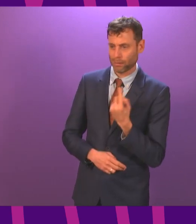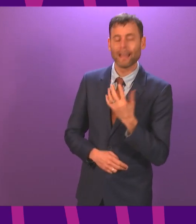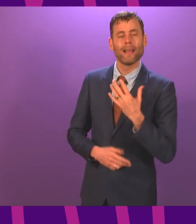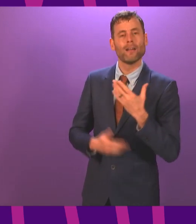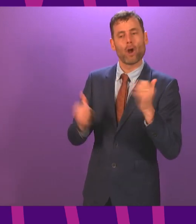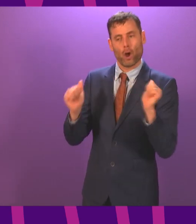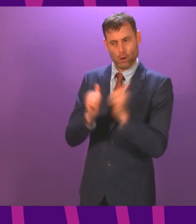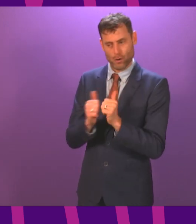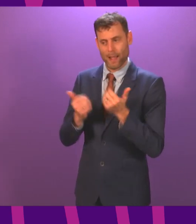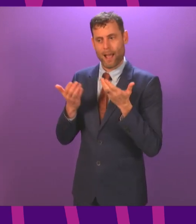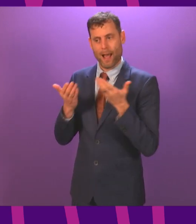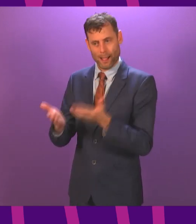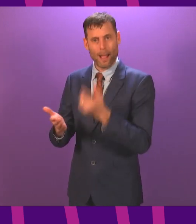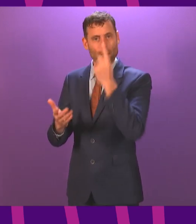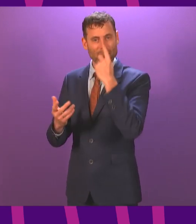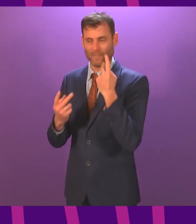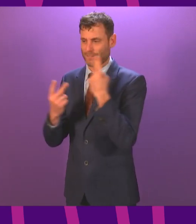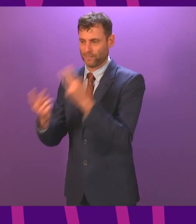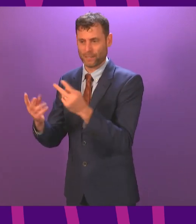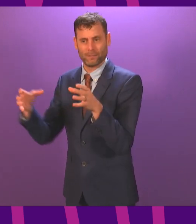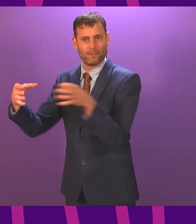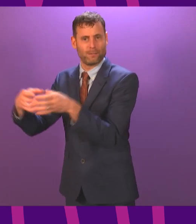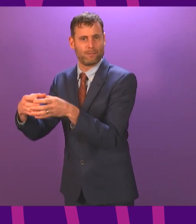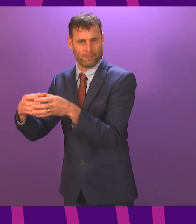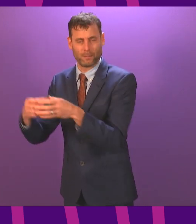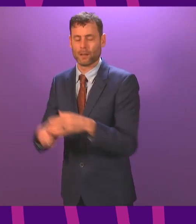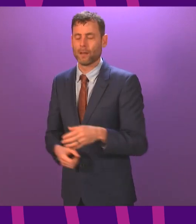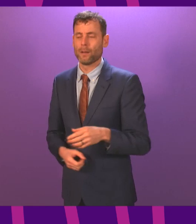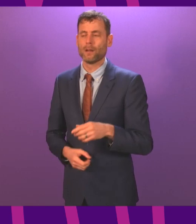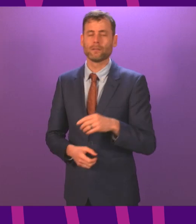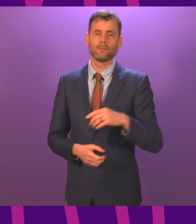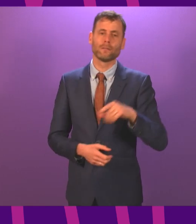Given that the Highlands and Moray have the same issues and have had the same levels in